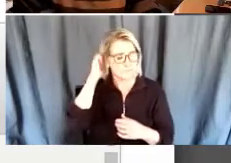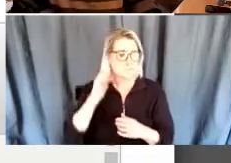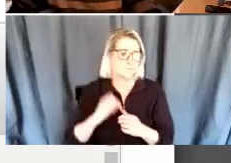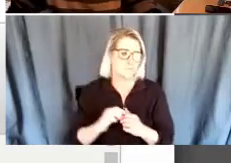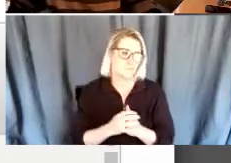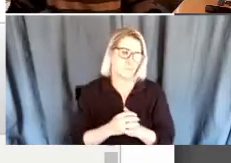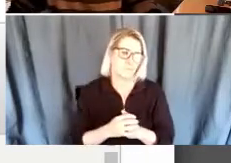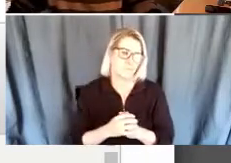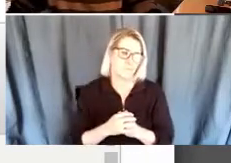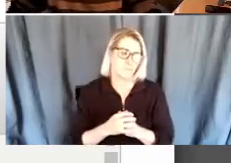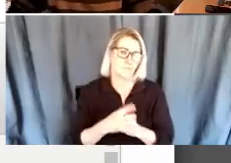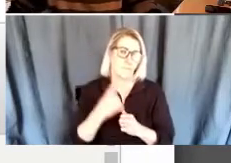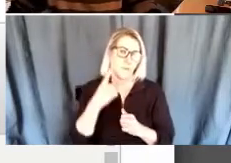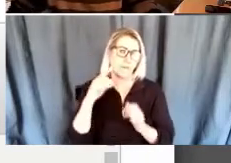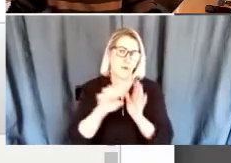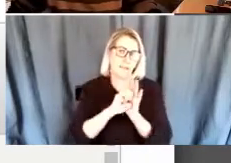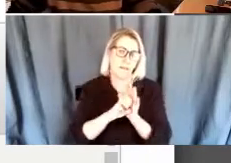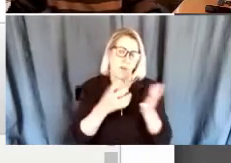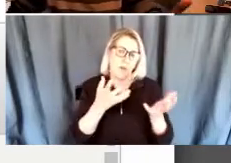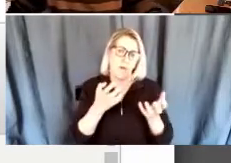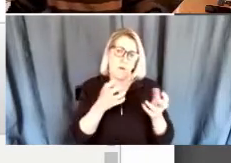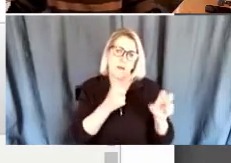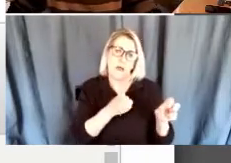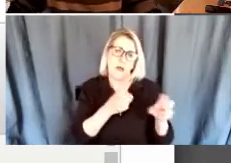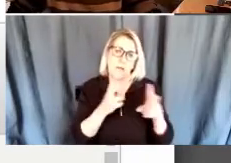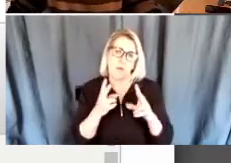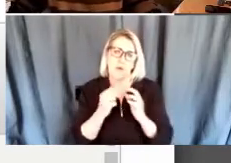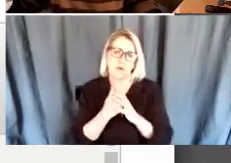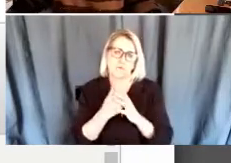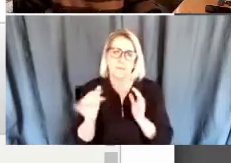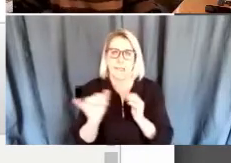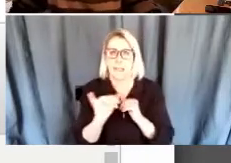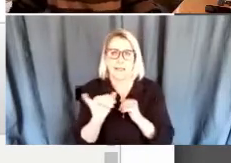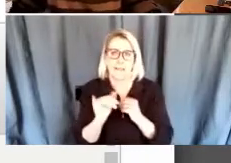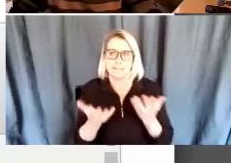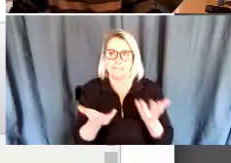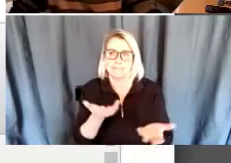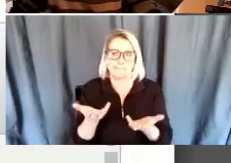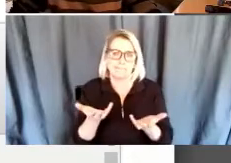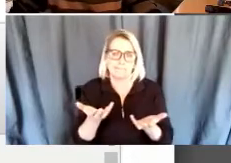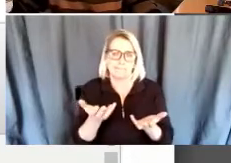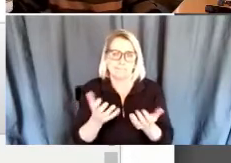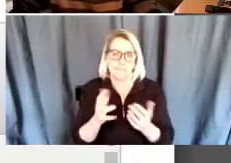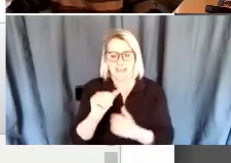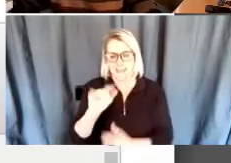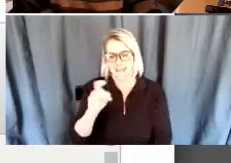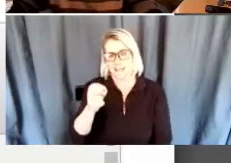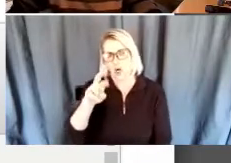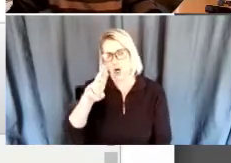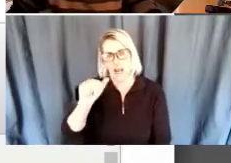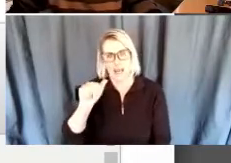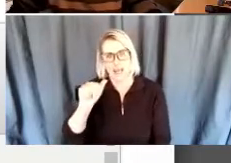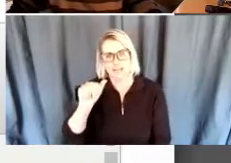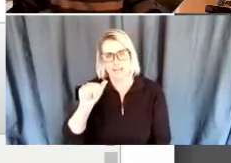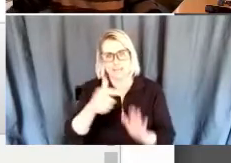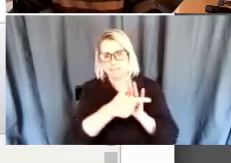For example I want to upload, say... AERA's logo there. So you click in the place